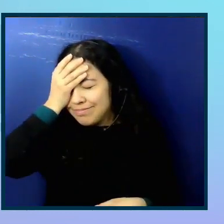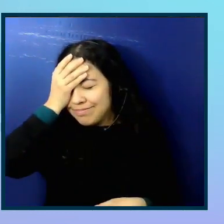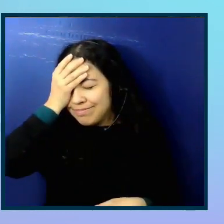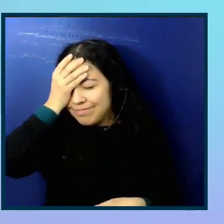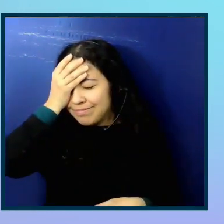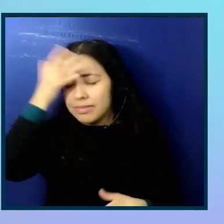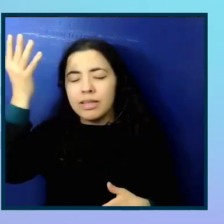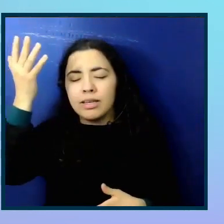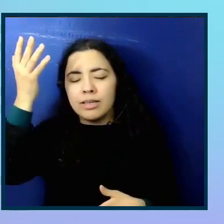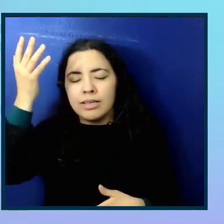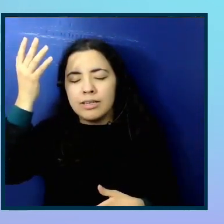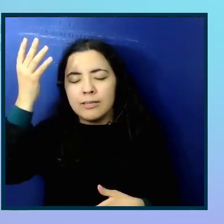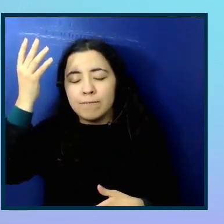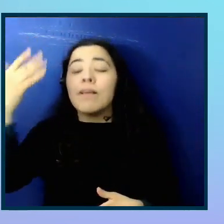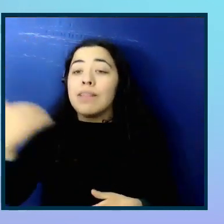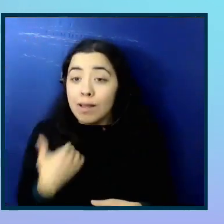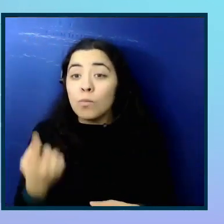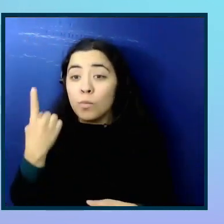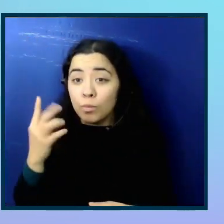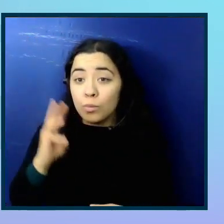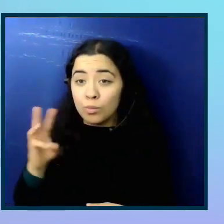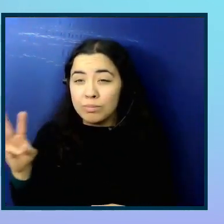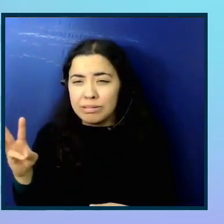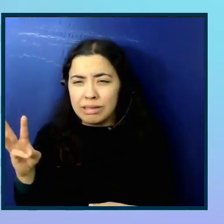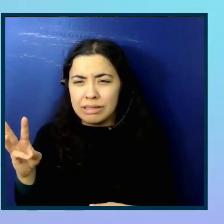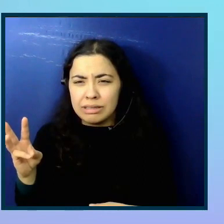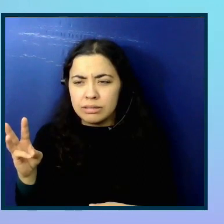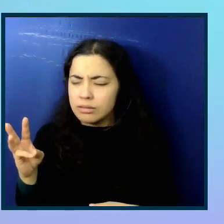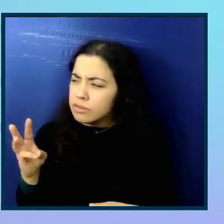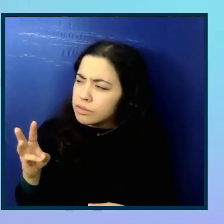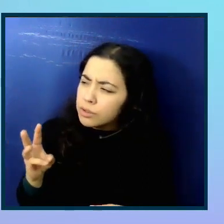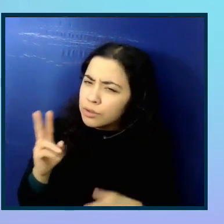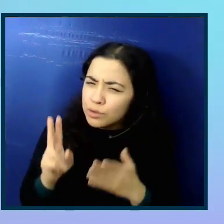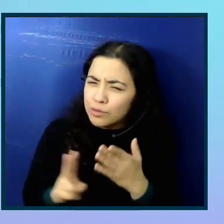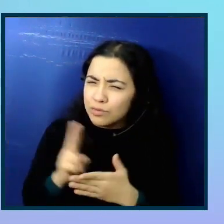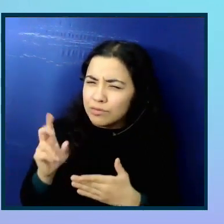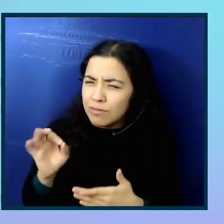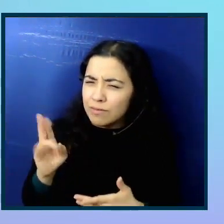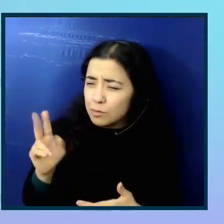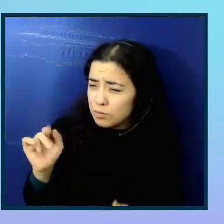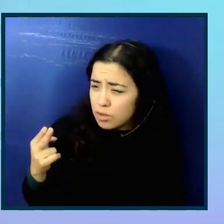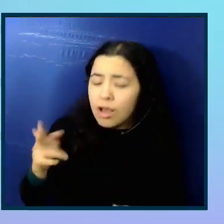but there is a website from, is it university of Utah, WebAIM?